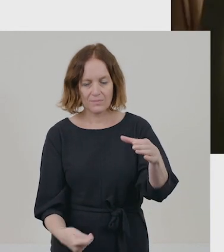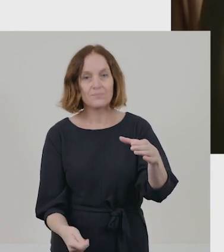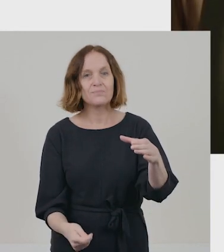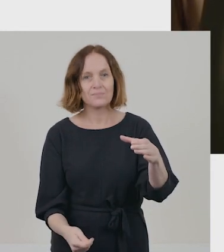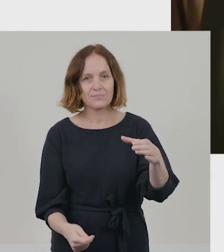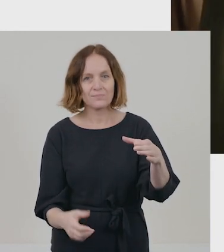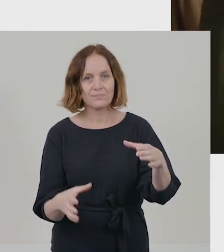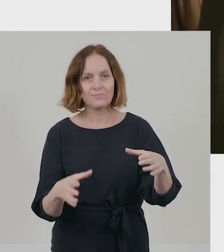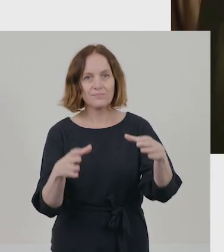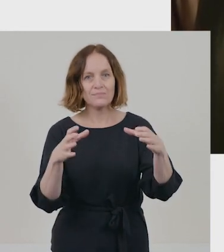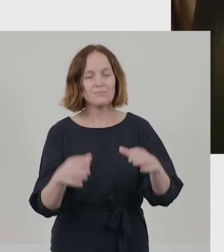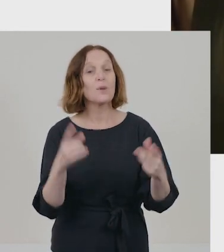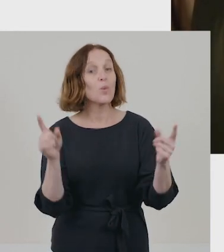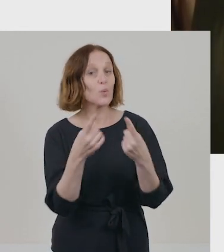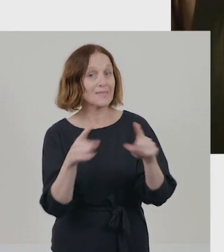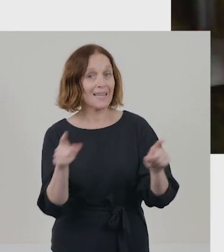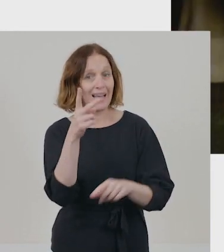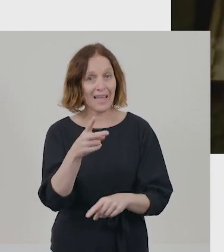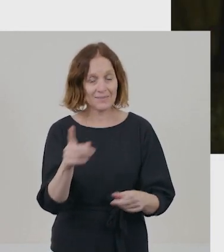[match strike]